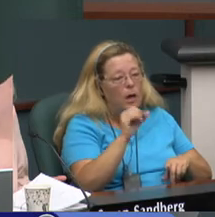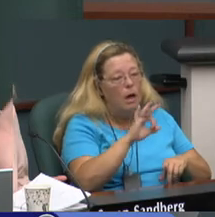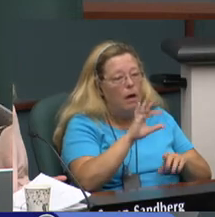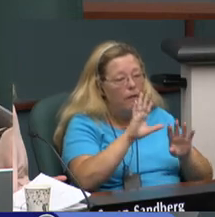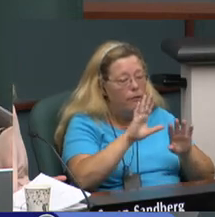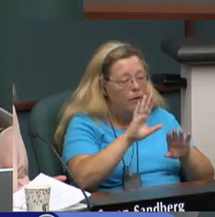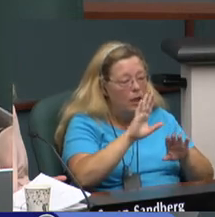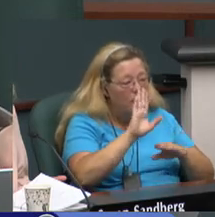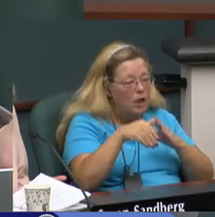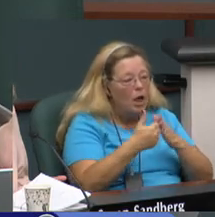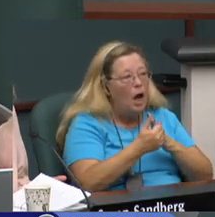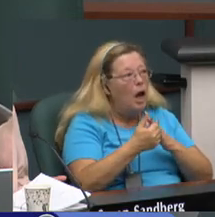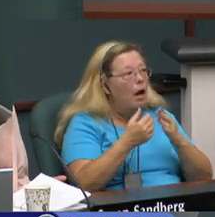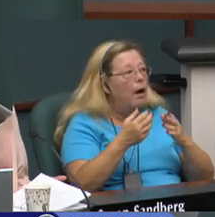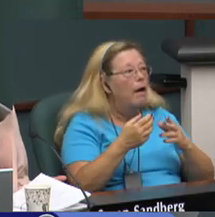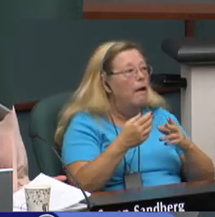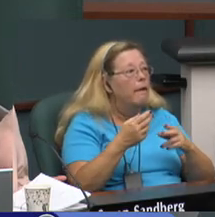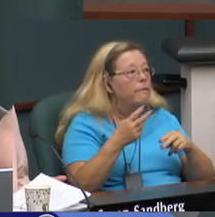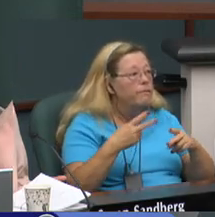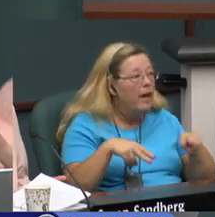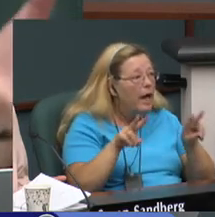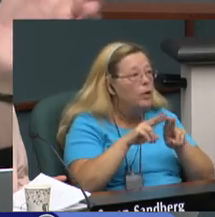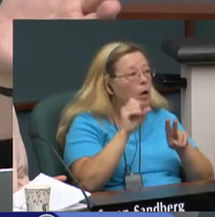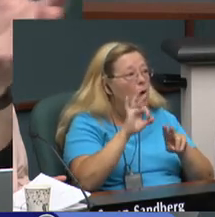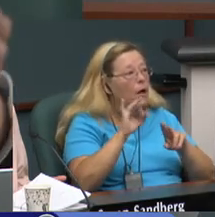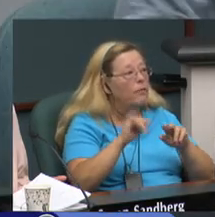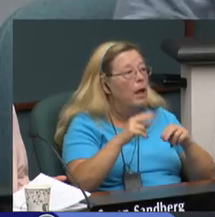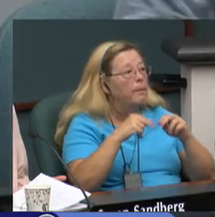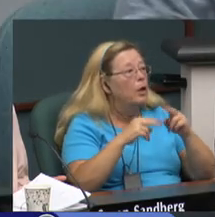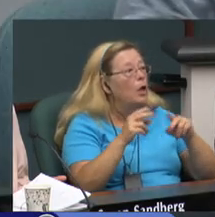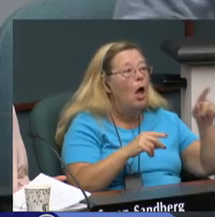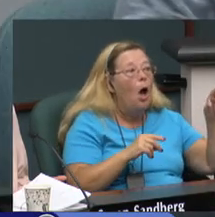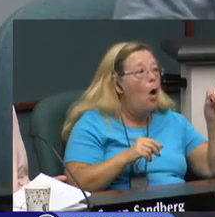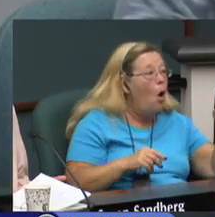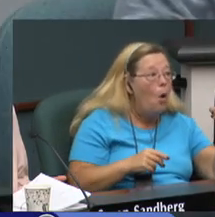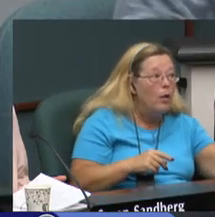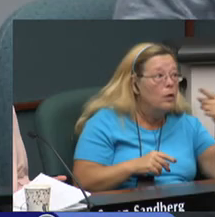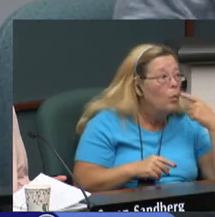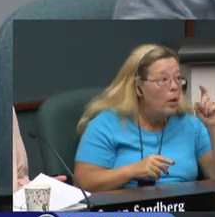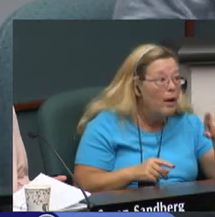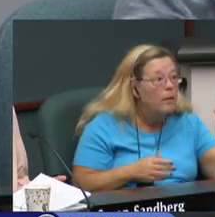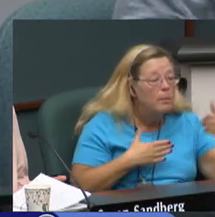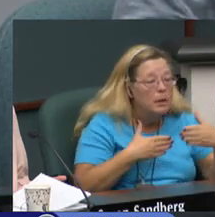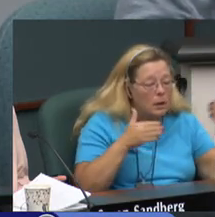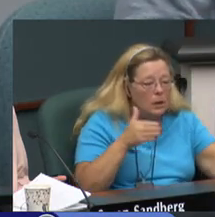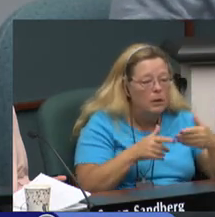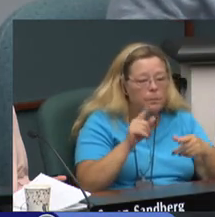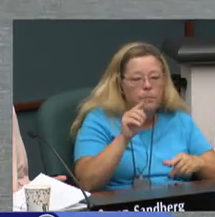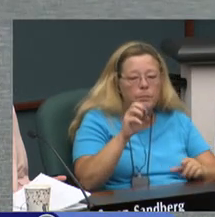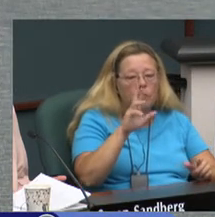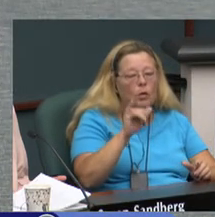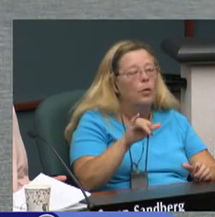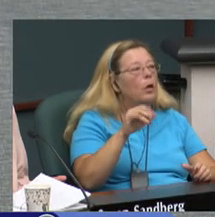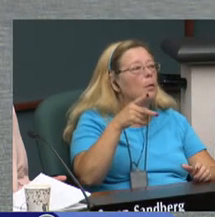building no could you introduce yourself Director of Planning and transporting